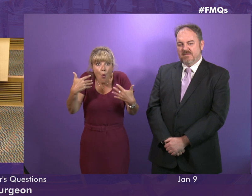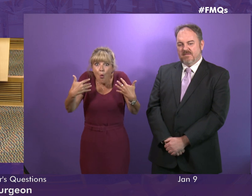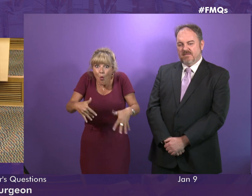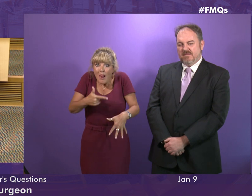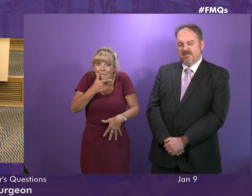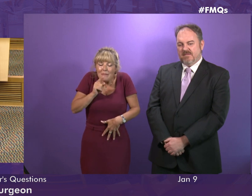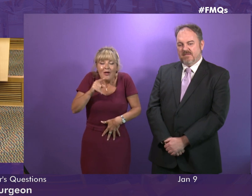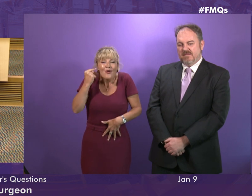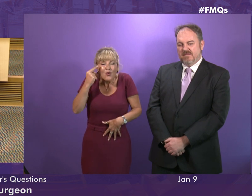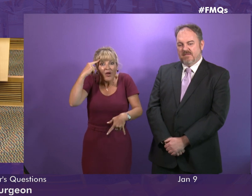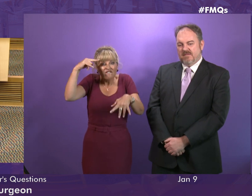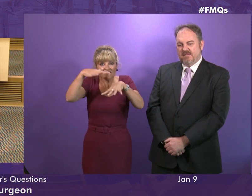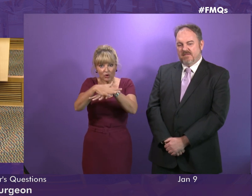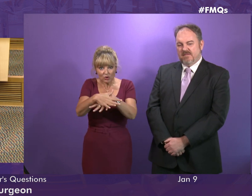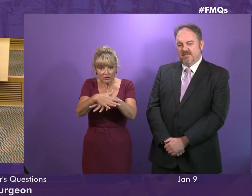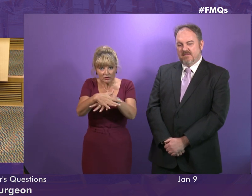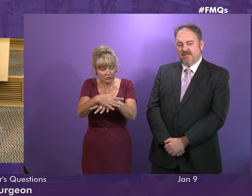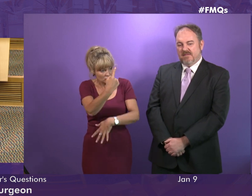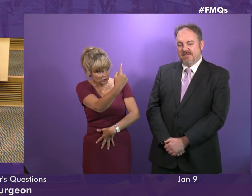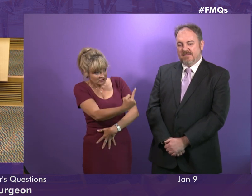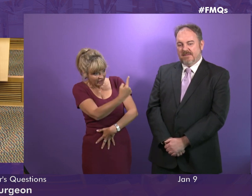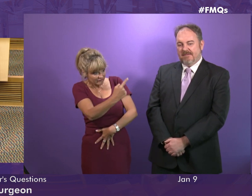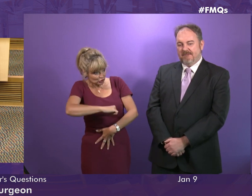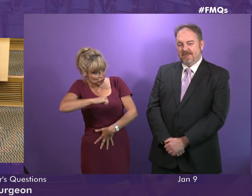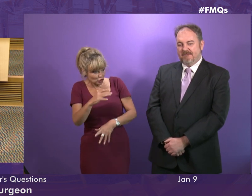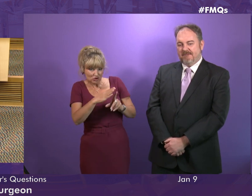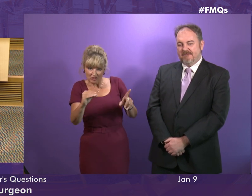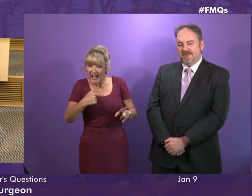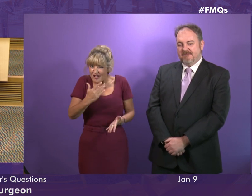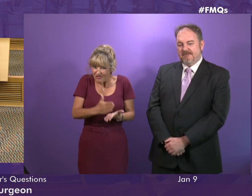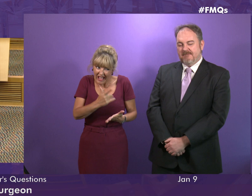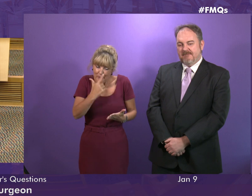anything are the Scottish Tories. Of course, I am being charitable when I say that, because,